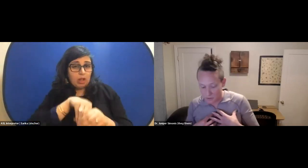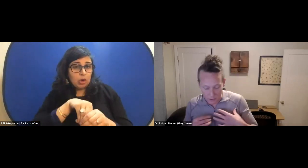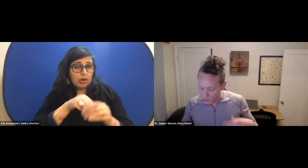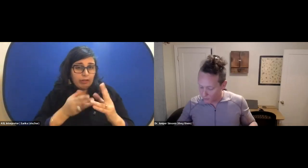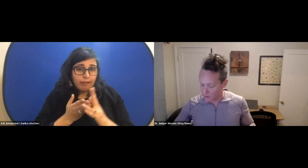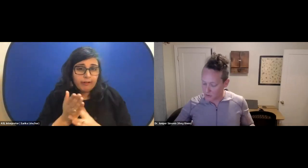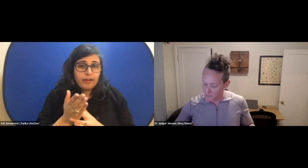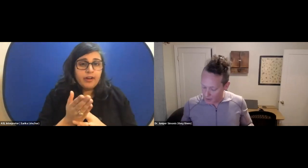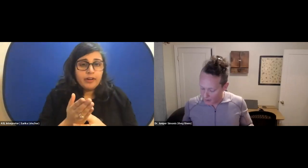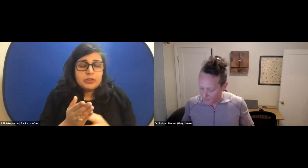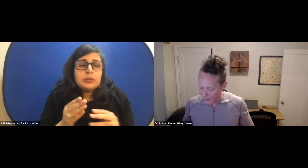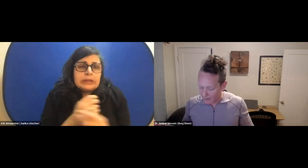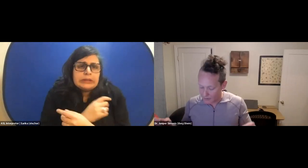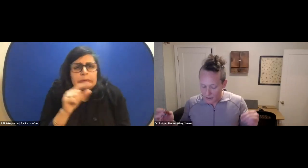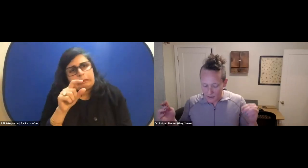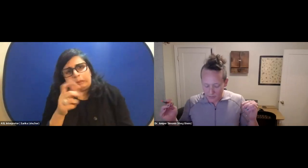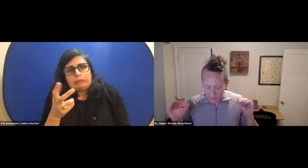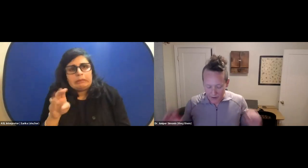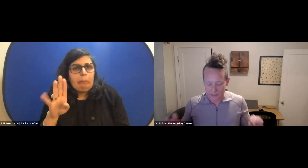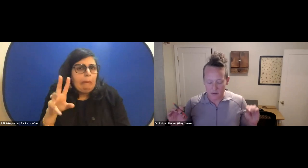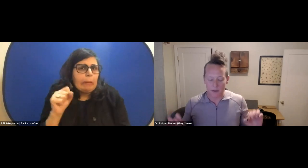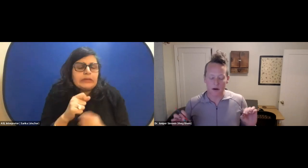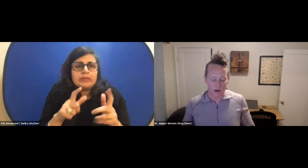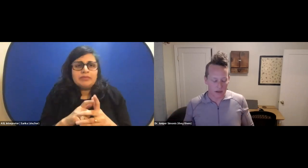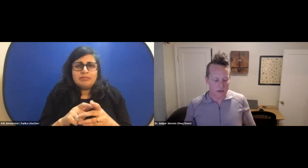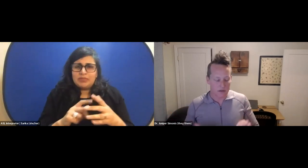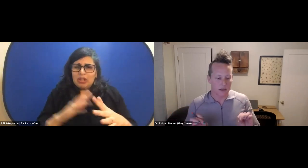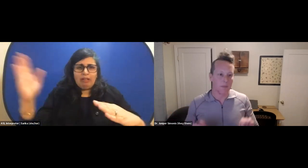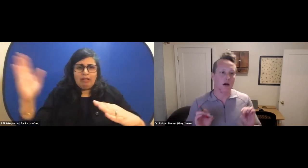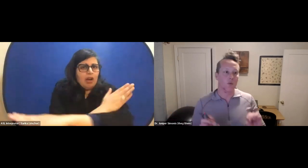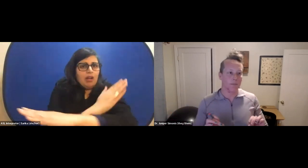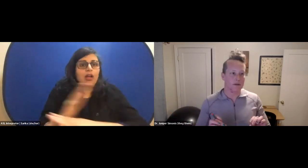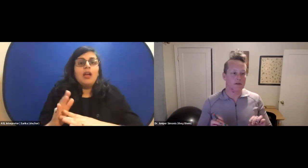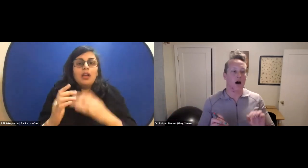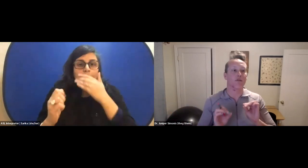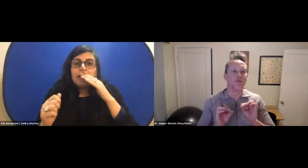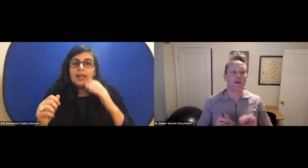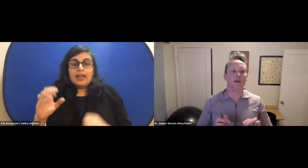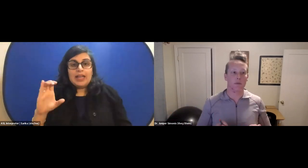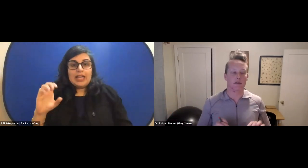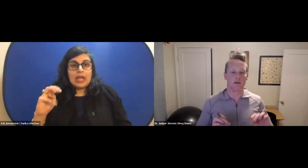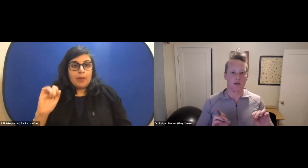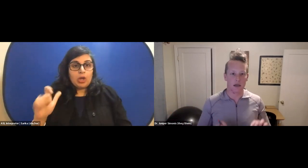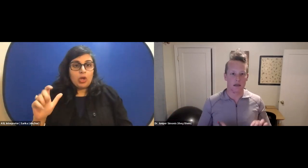about urban Eco system, I think about all of us, people included all the way through to the